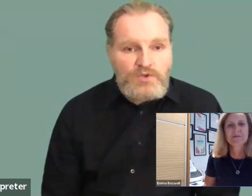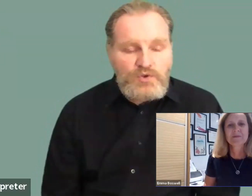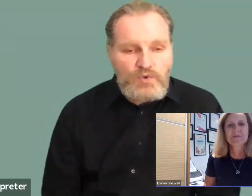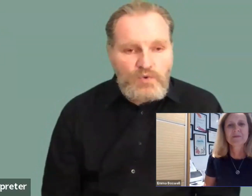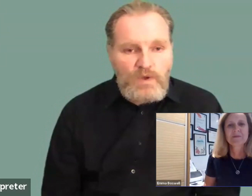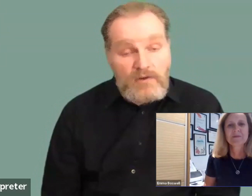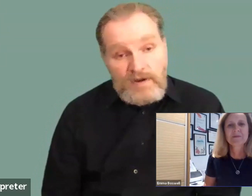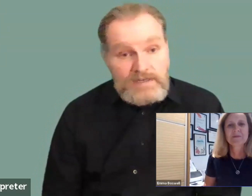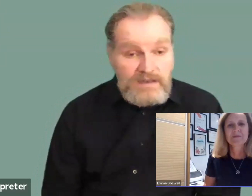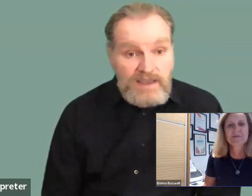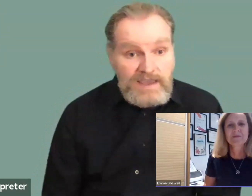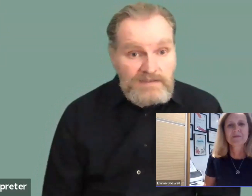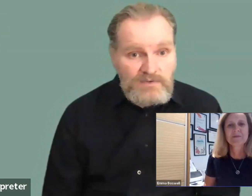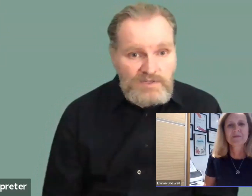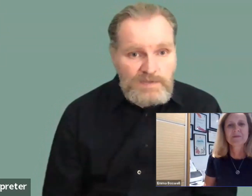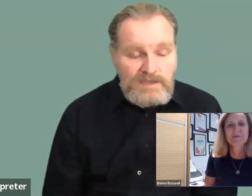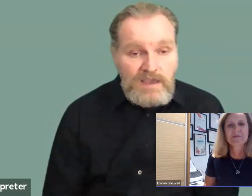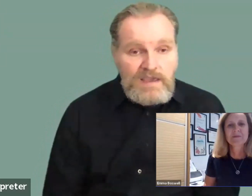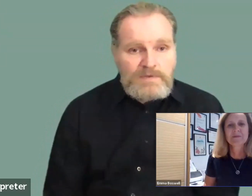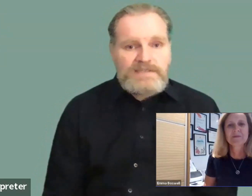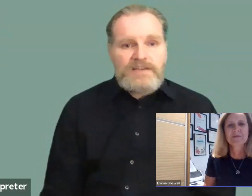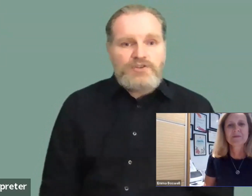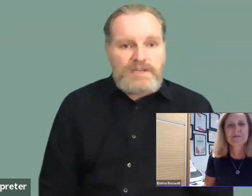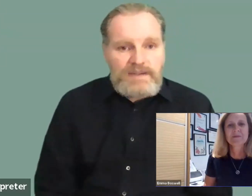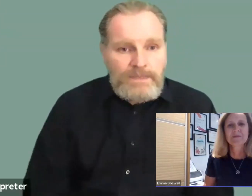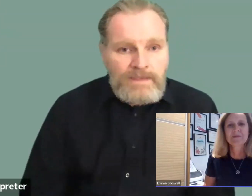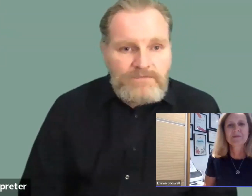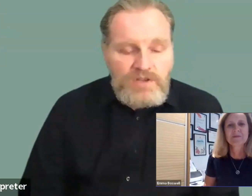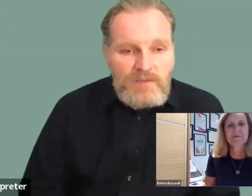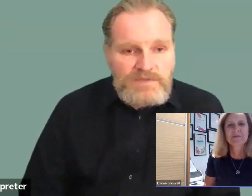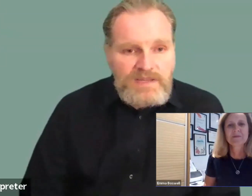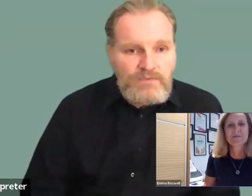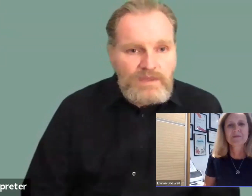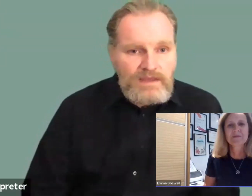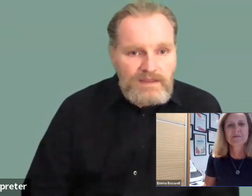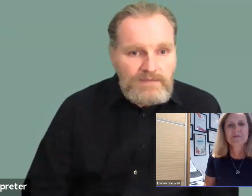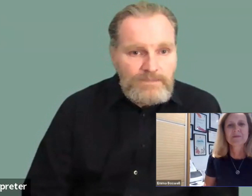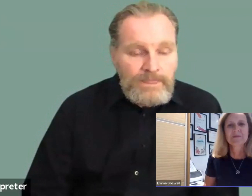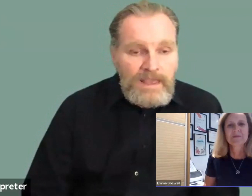to – grannie to suck eggs, so to speak. But essentially, vision comes in through the eye.